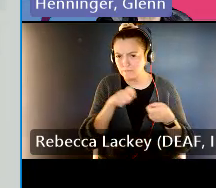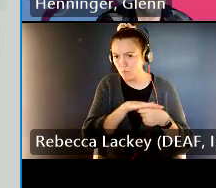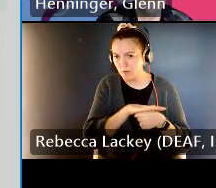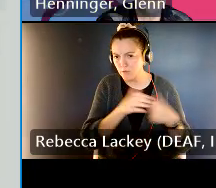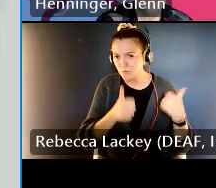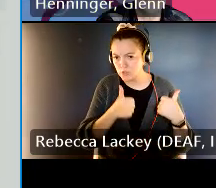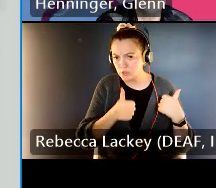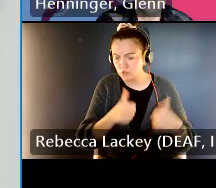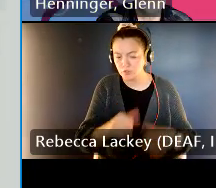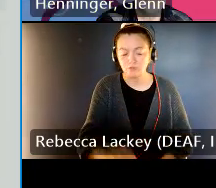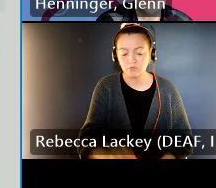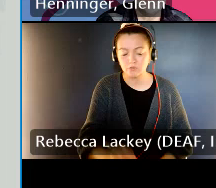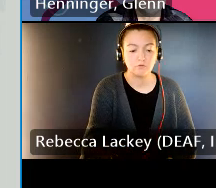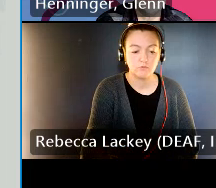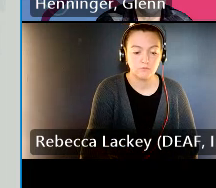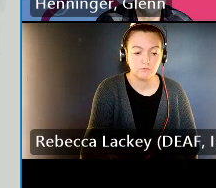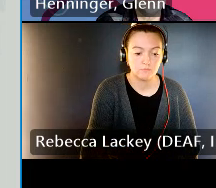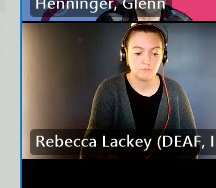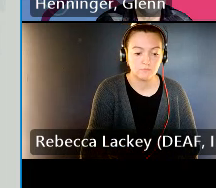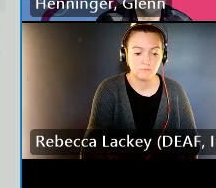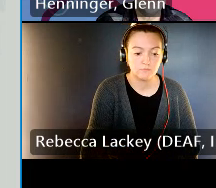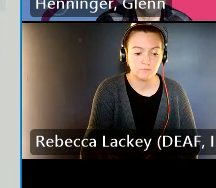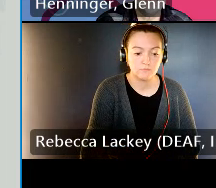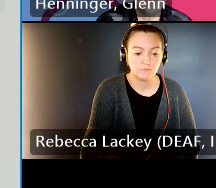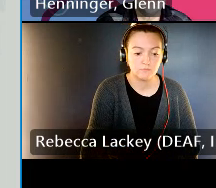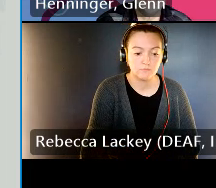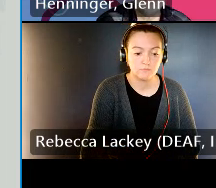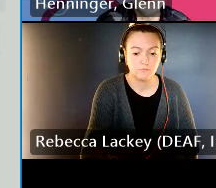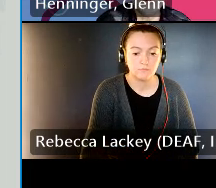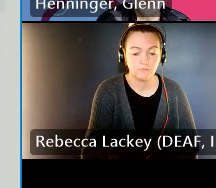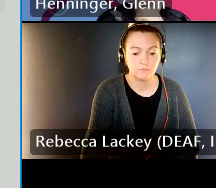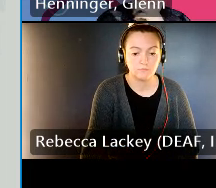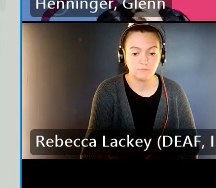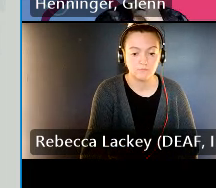location, I think maybe asking for tempo drive.